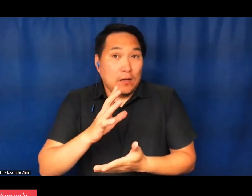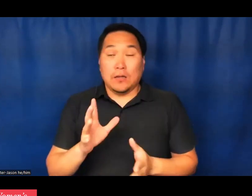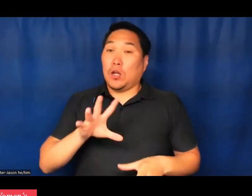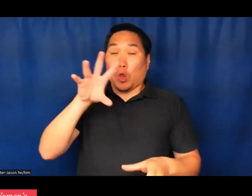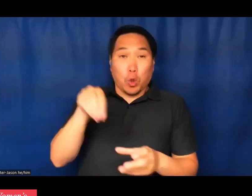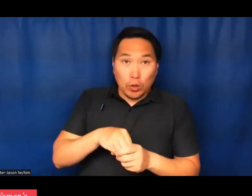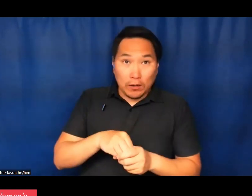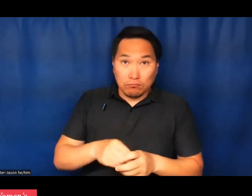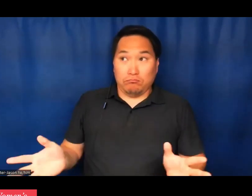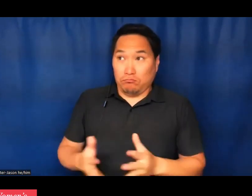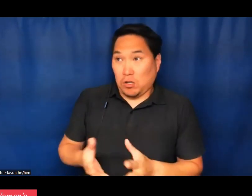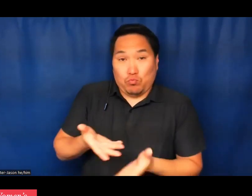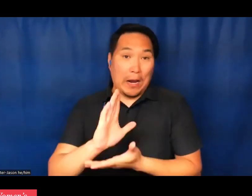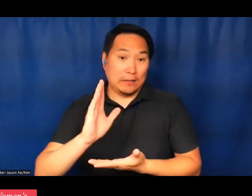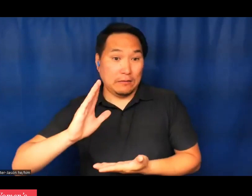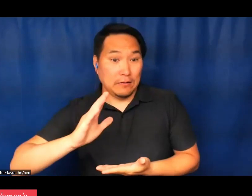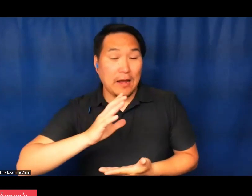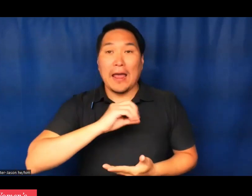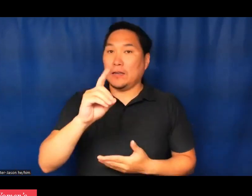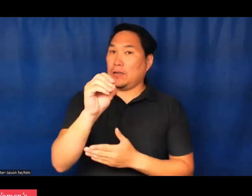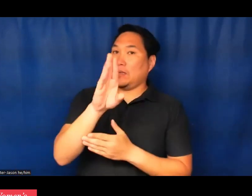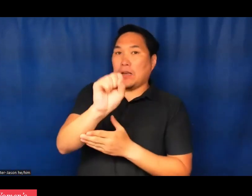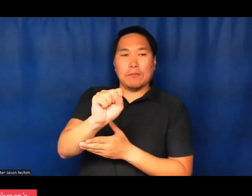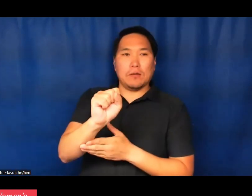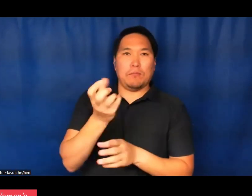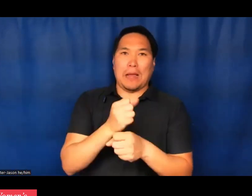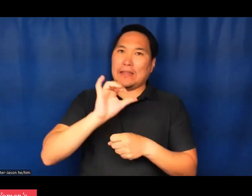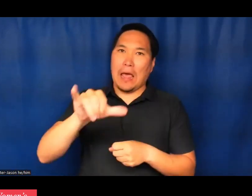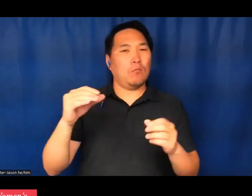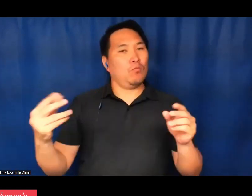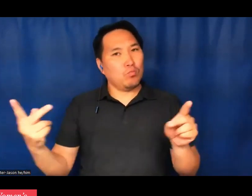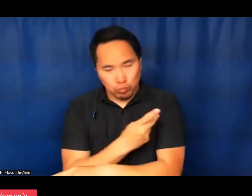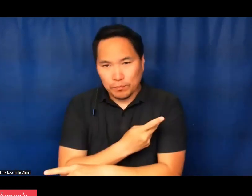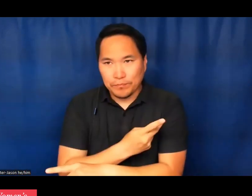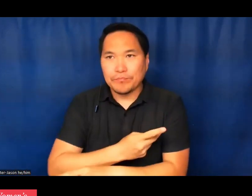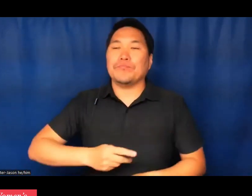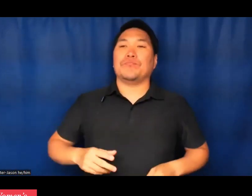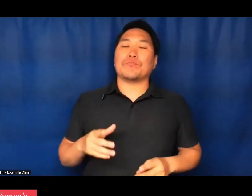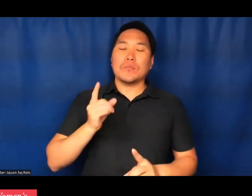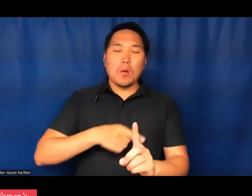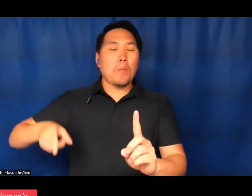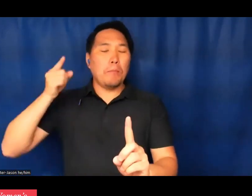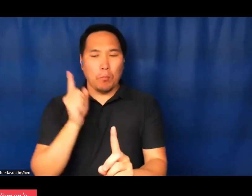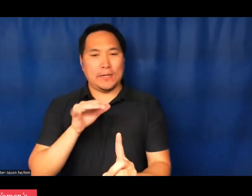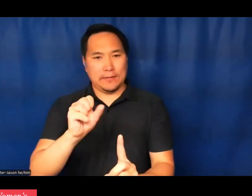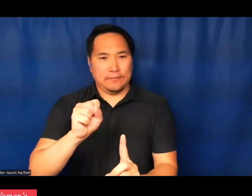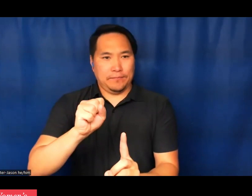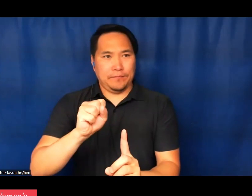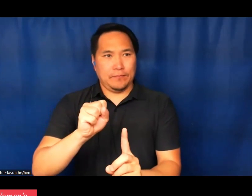And Dobbs will make that challenge more pronounced.So essentially, the Court include concluded the